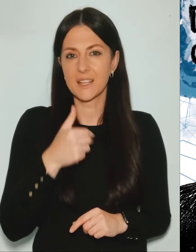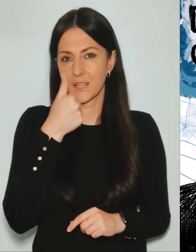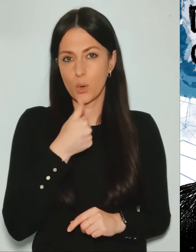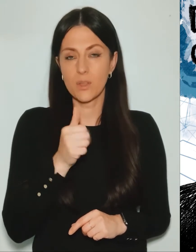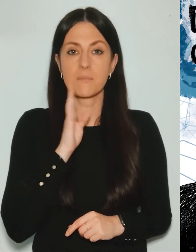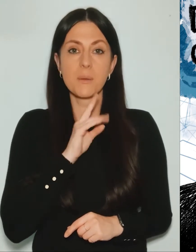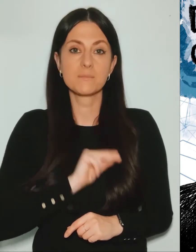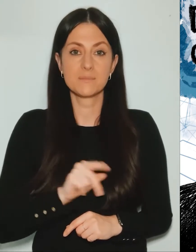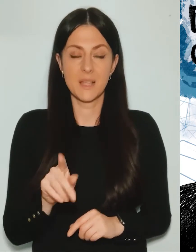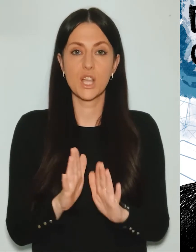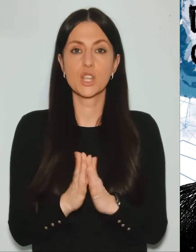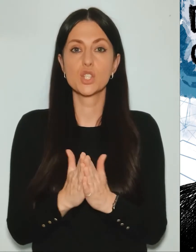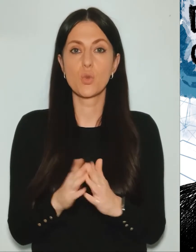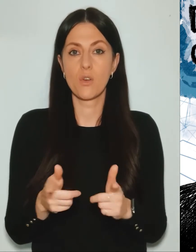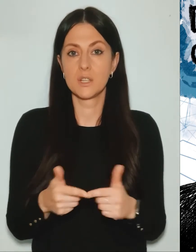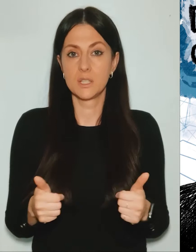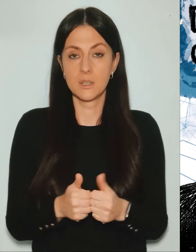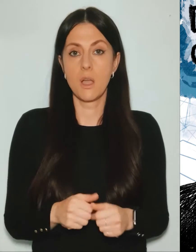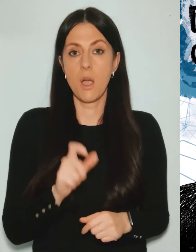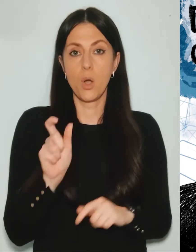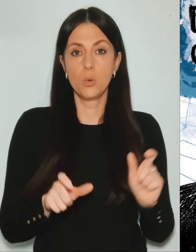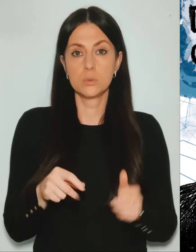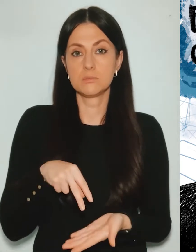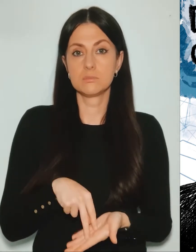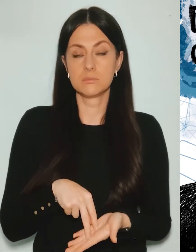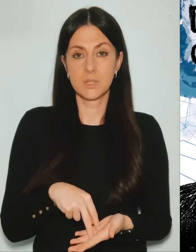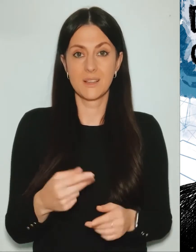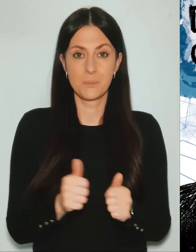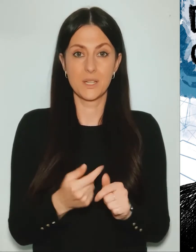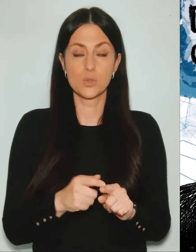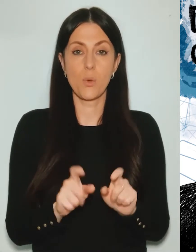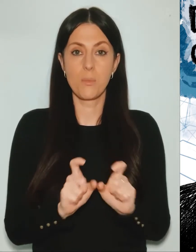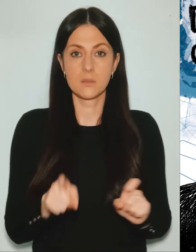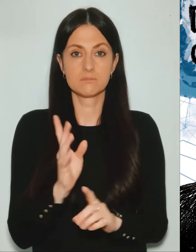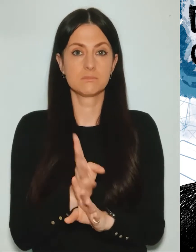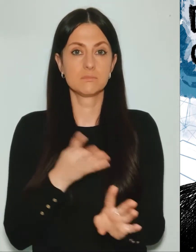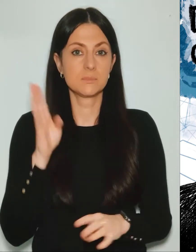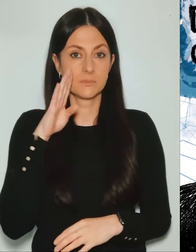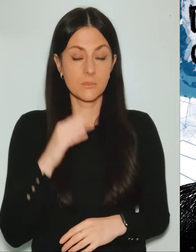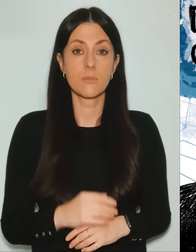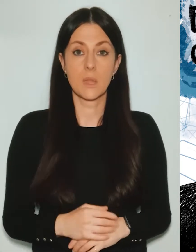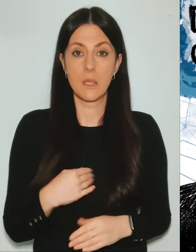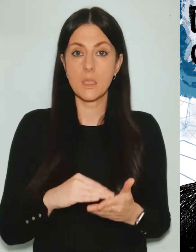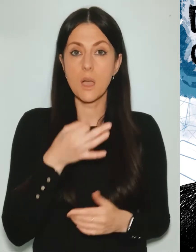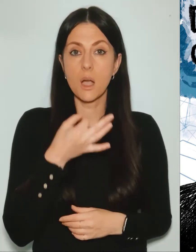people stood near that store in line for water, because I would remind you that there is nothing in Mariupol... there is nothing: